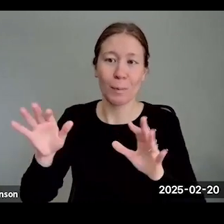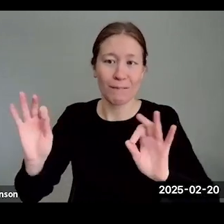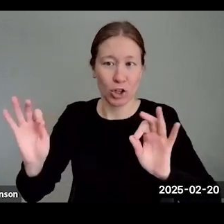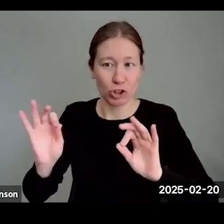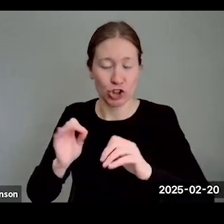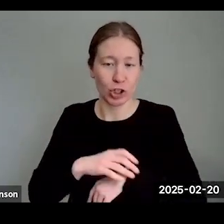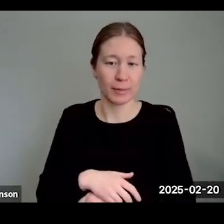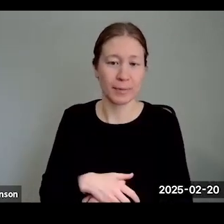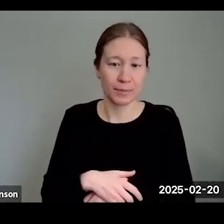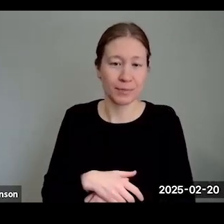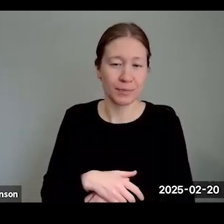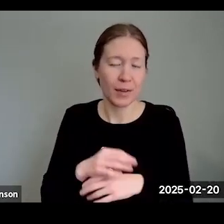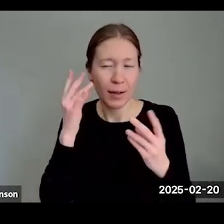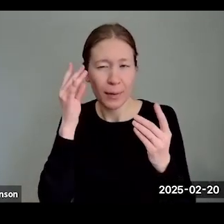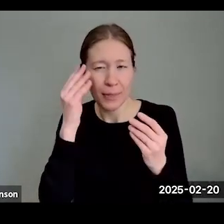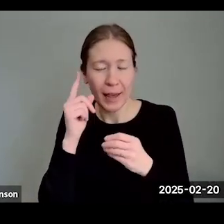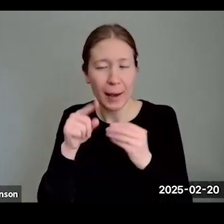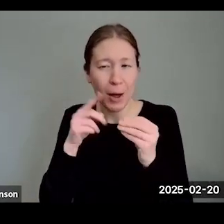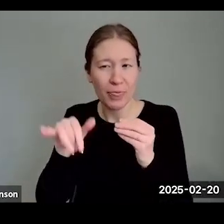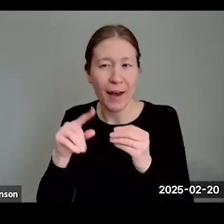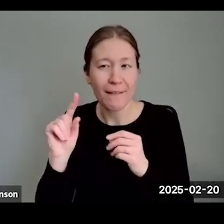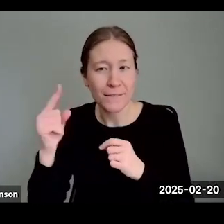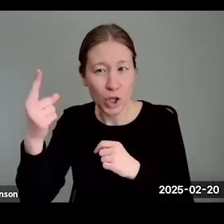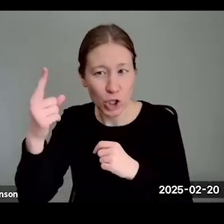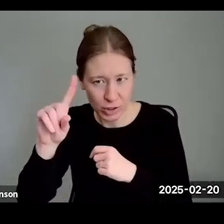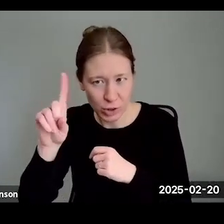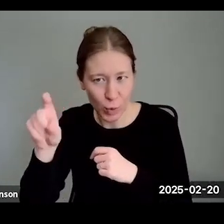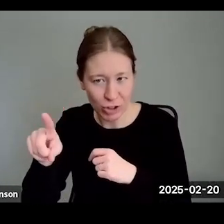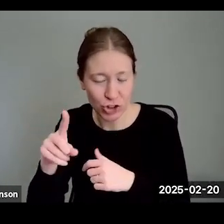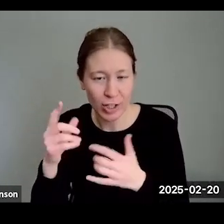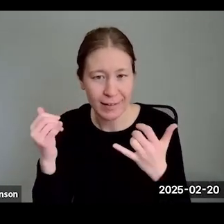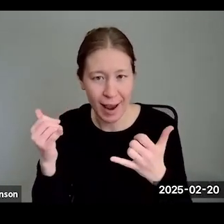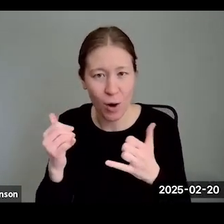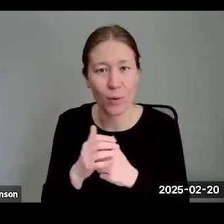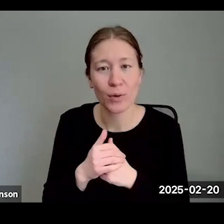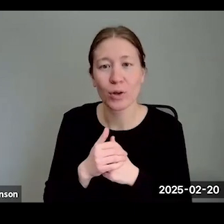So we'll give everyone a moment to work on the first part of this question, before we start on the second.